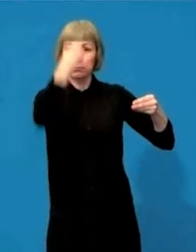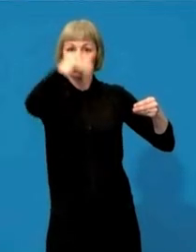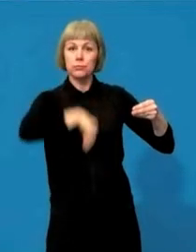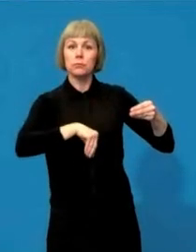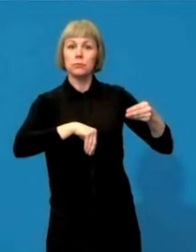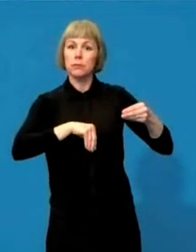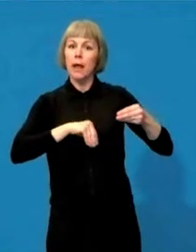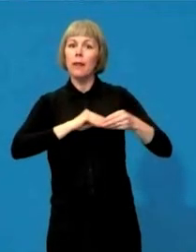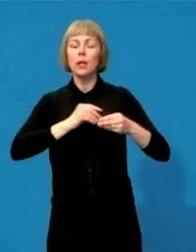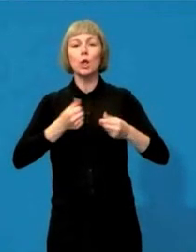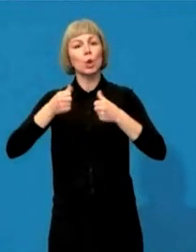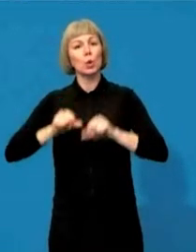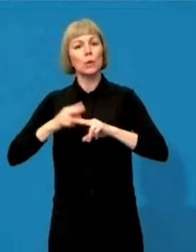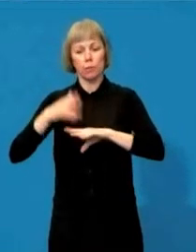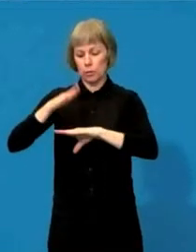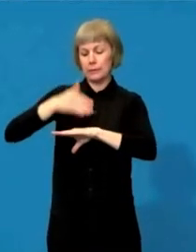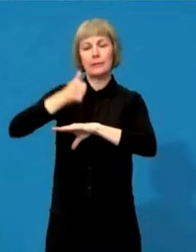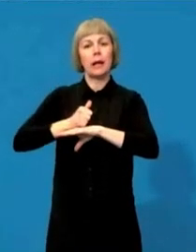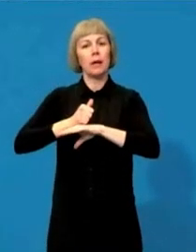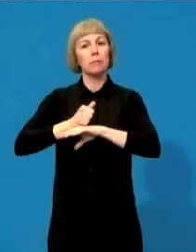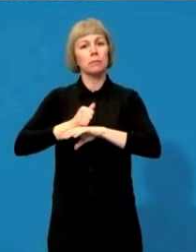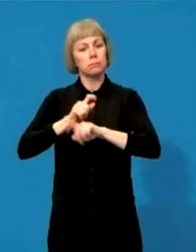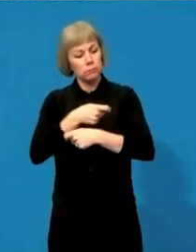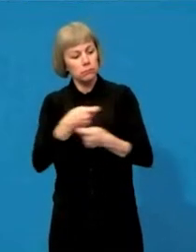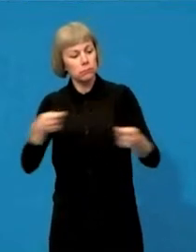into the NDIS when it was established?